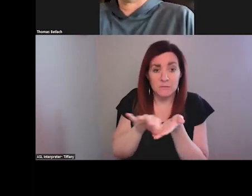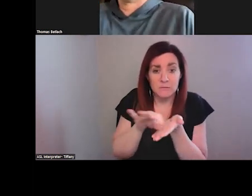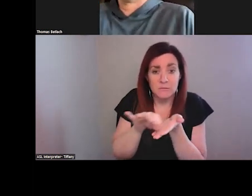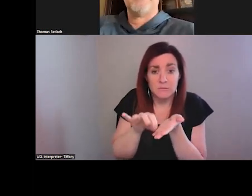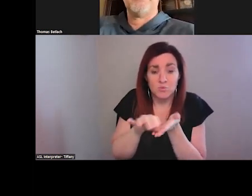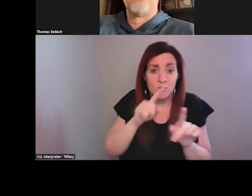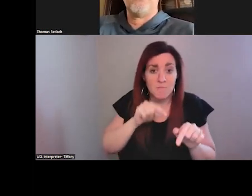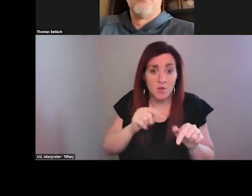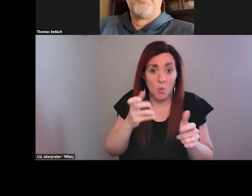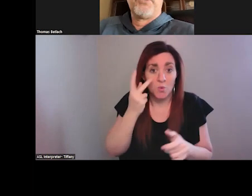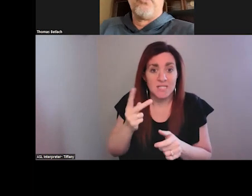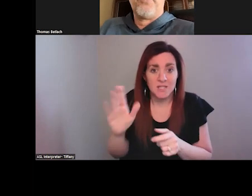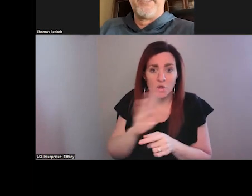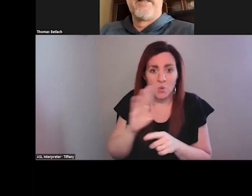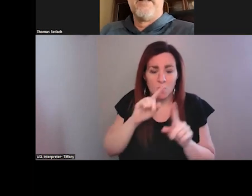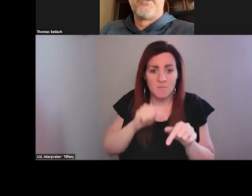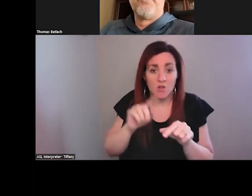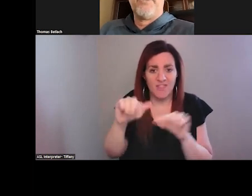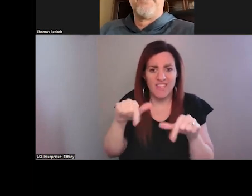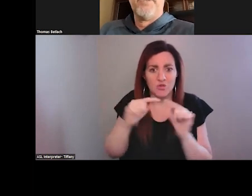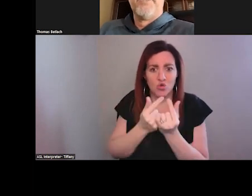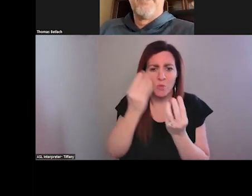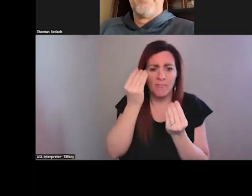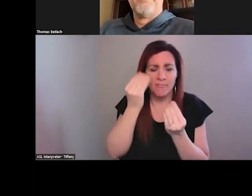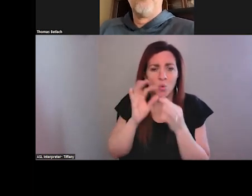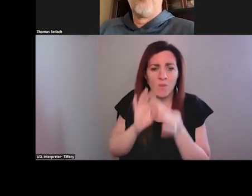WOULD LOVE TO SEE WHAT THIS GROUP THINKS IN TERMS OF WHERE